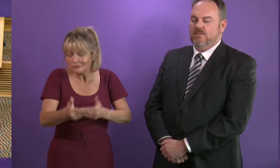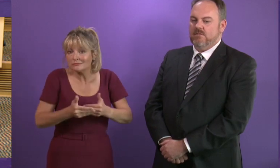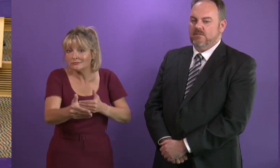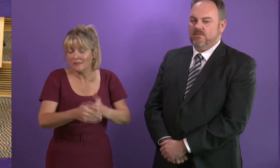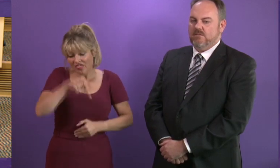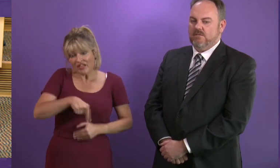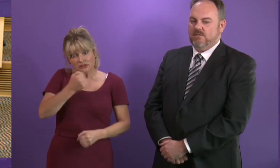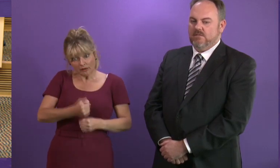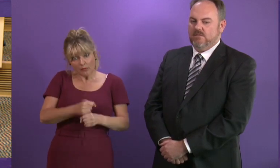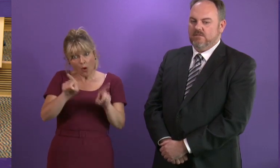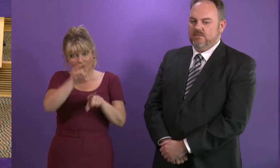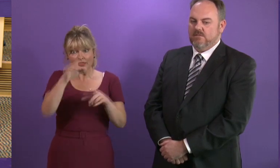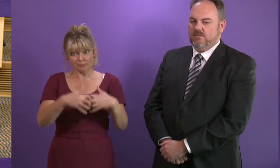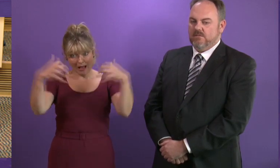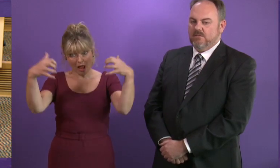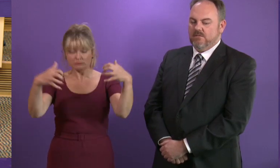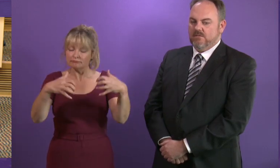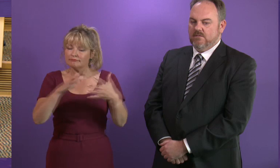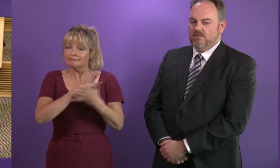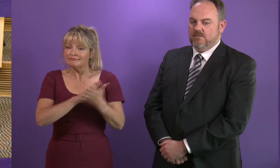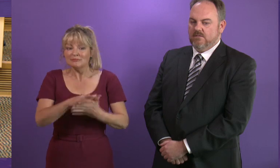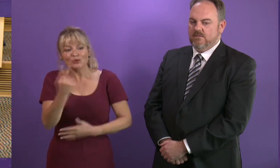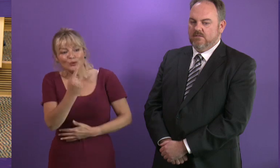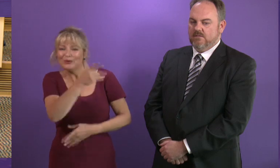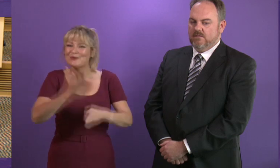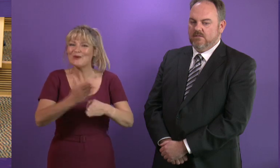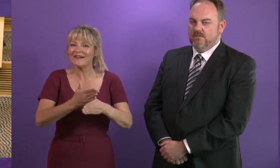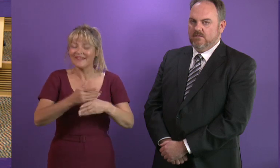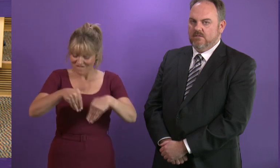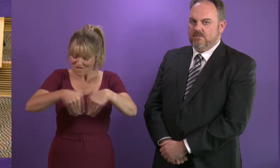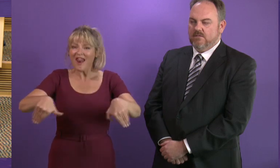obligations to those who work on the front line with children who are at risk and, indeed,